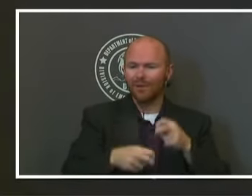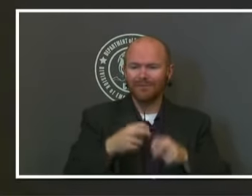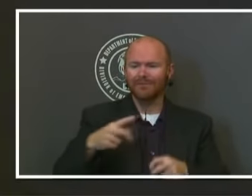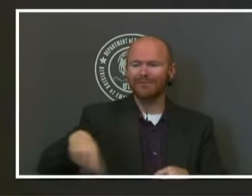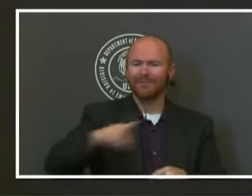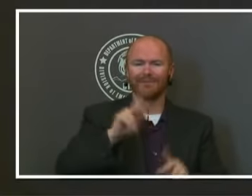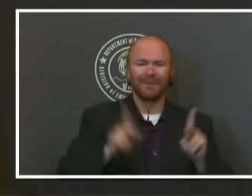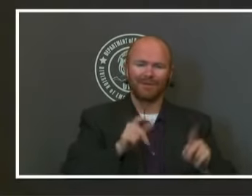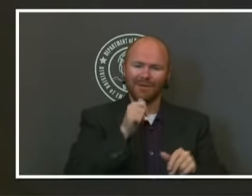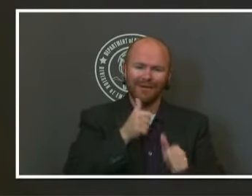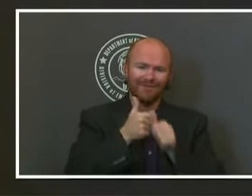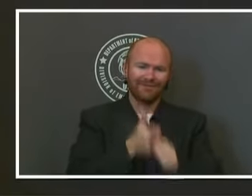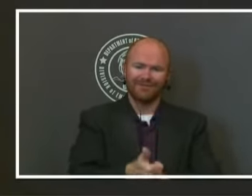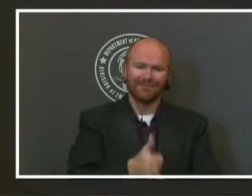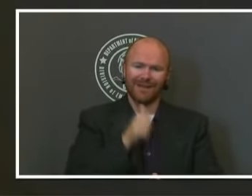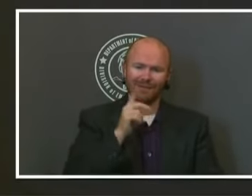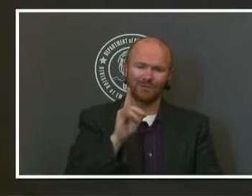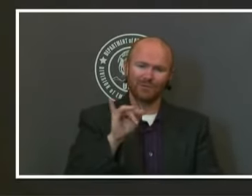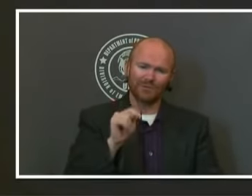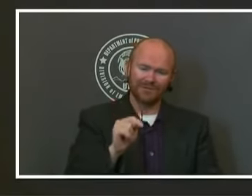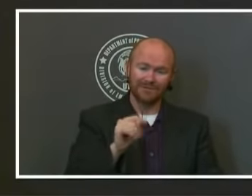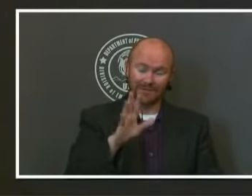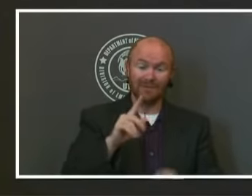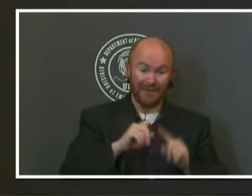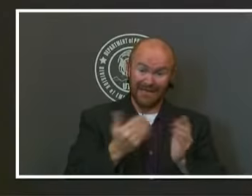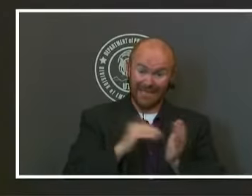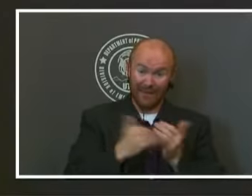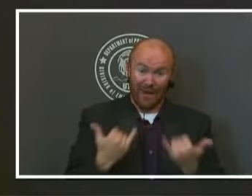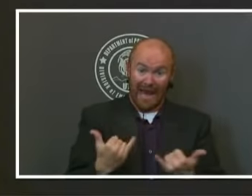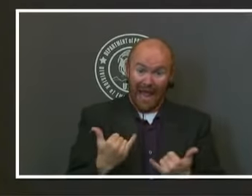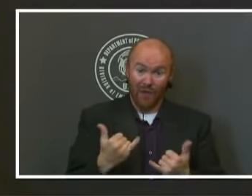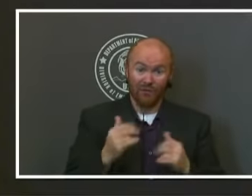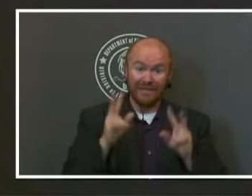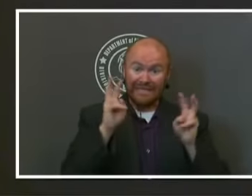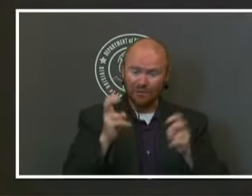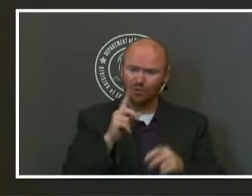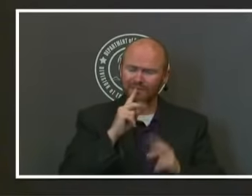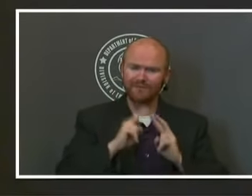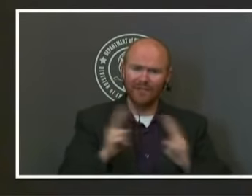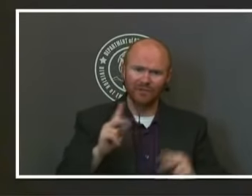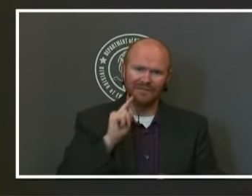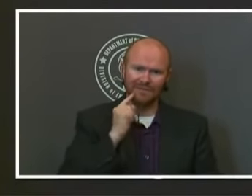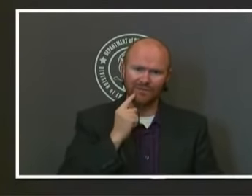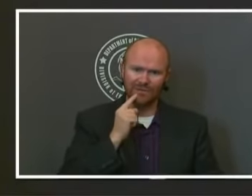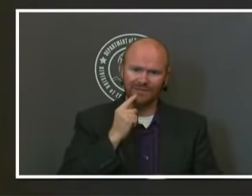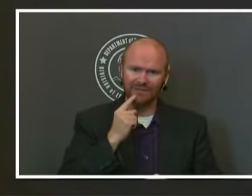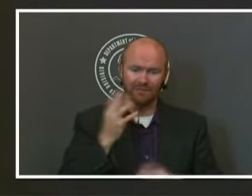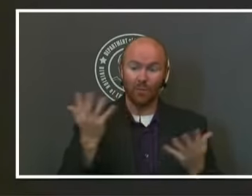and I hope to the people understand the seriousness of the issue